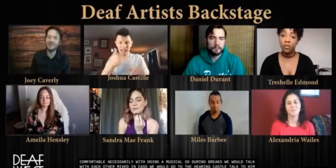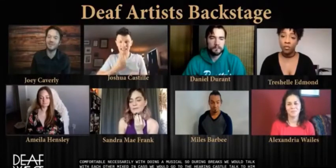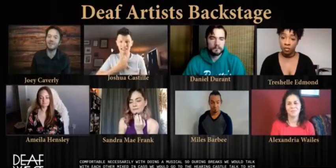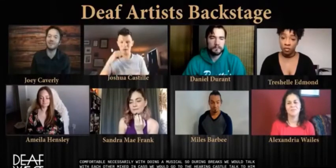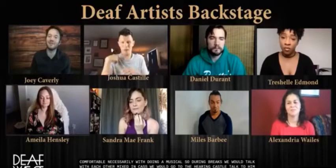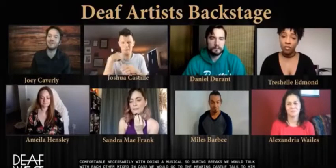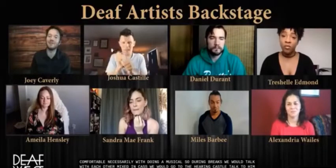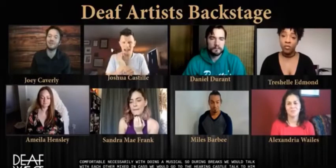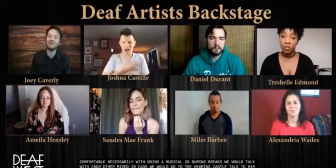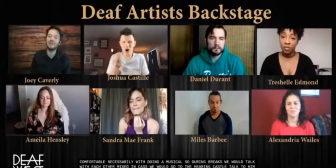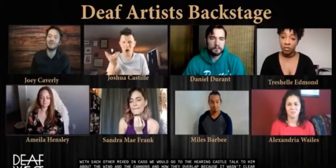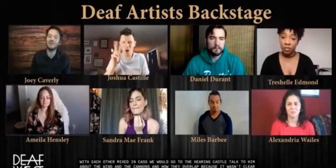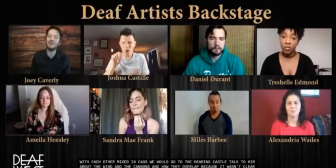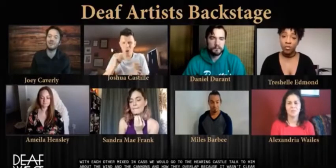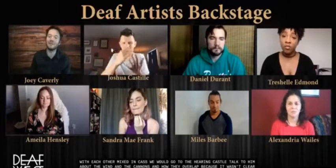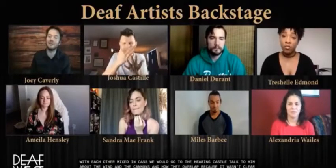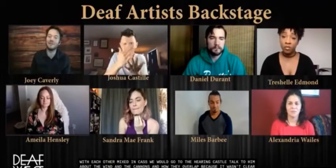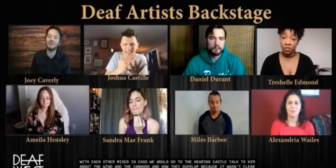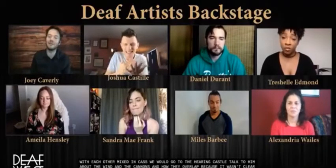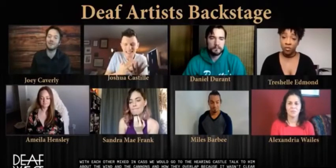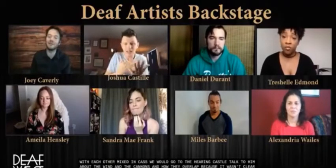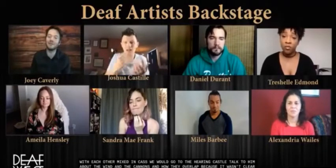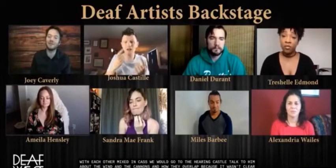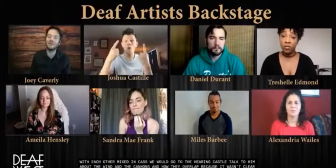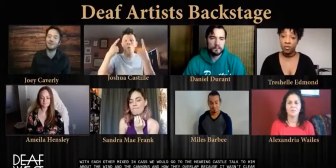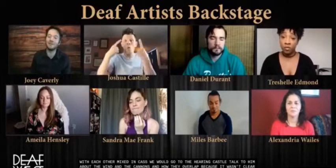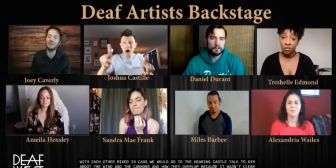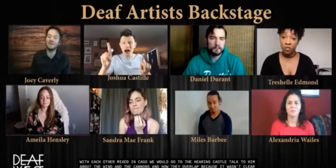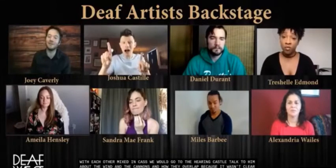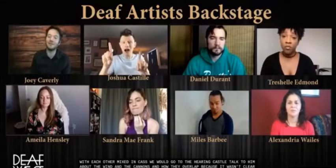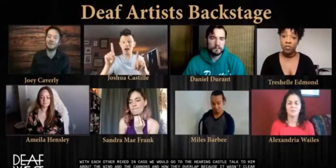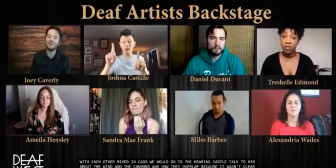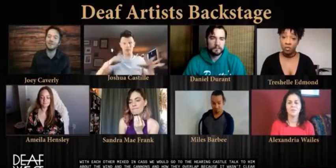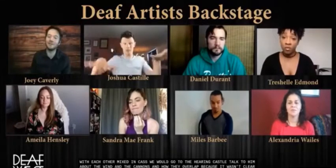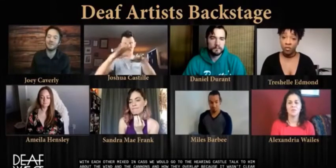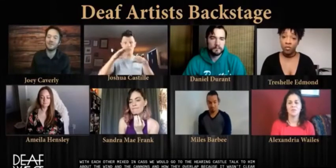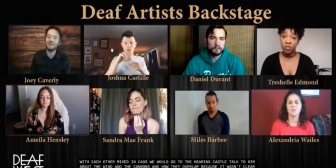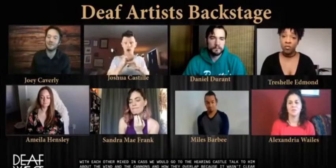So, we knew where they came in as we were practicing translating and interpreting these songs.